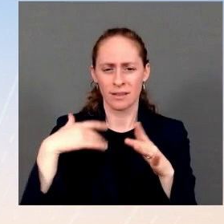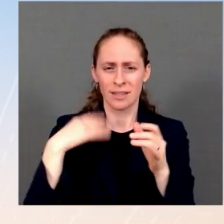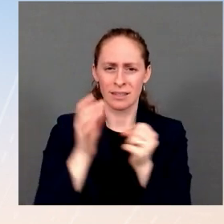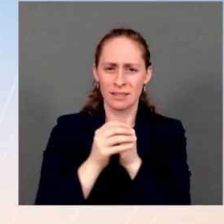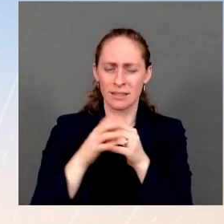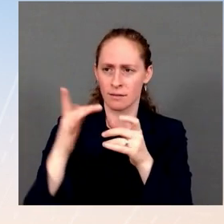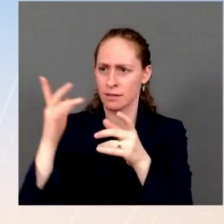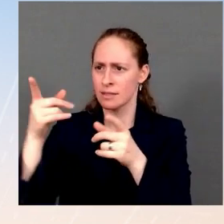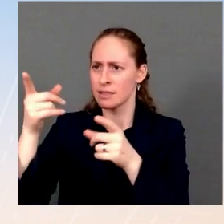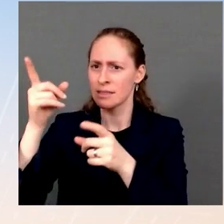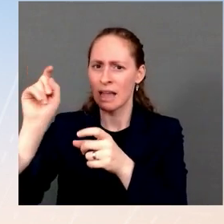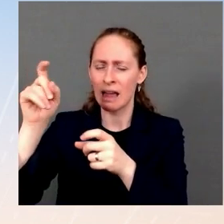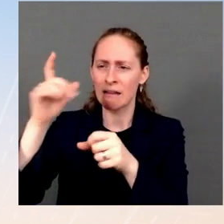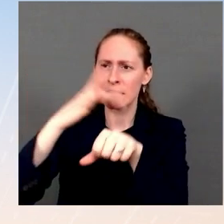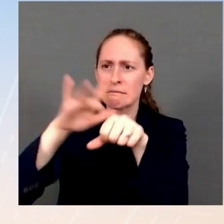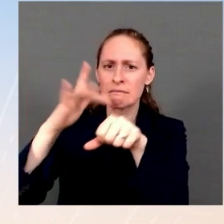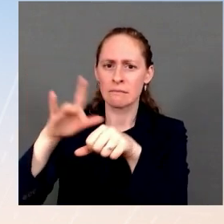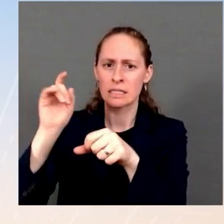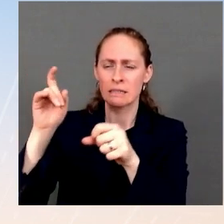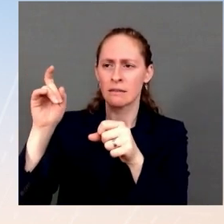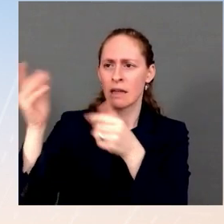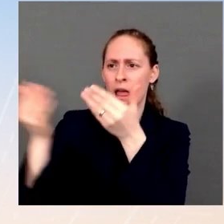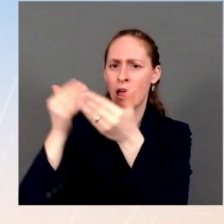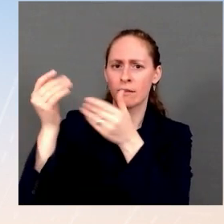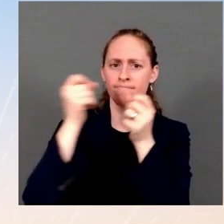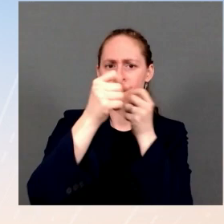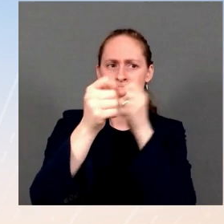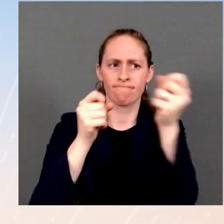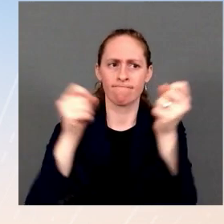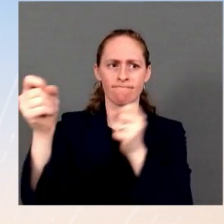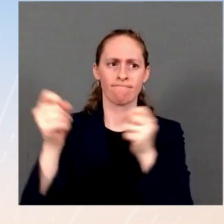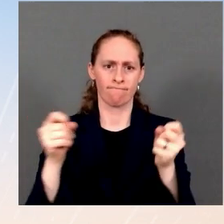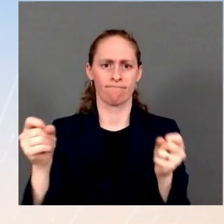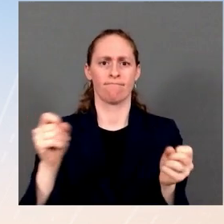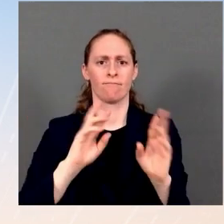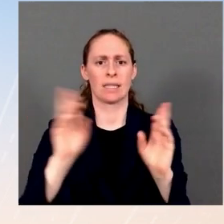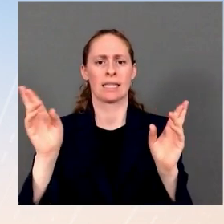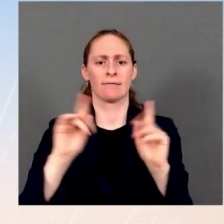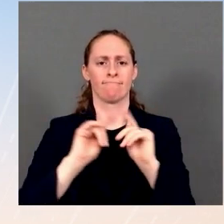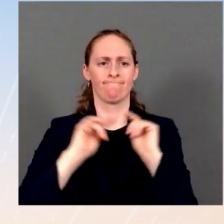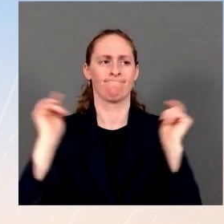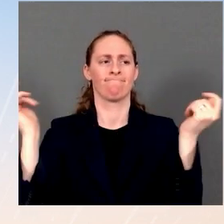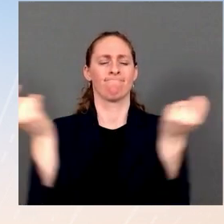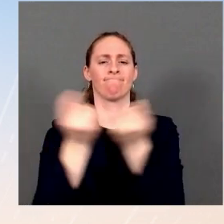But if you look at our record, you know -- I'll just tick through some of the sectors. If you look at the industrial sector,